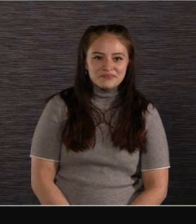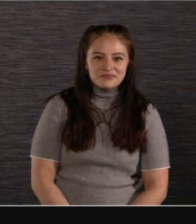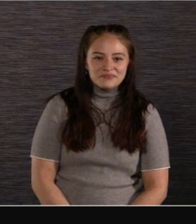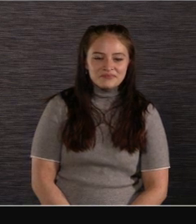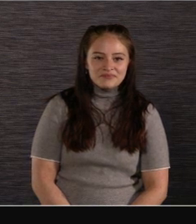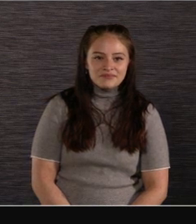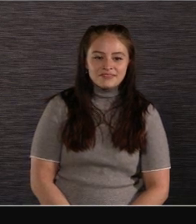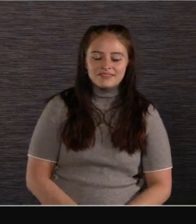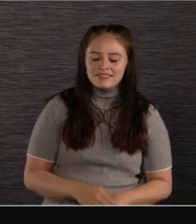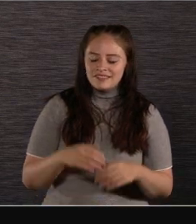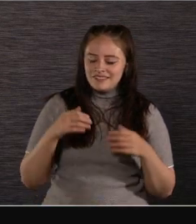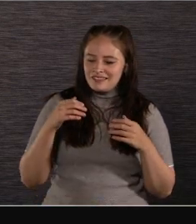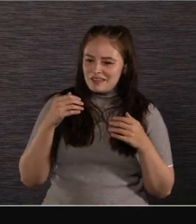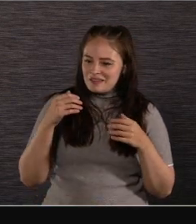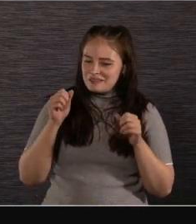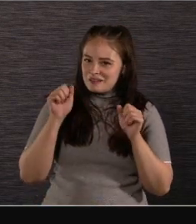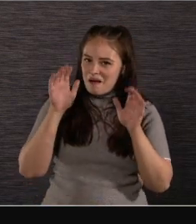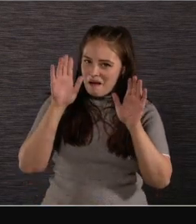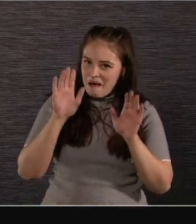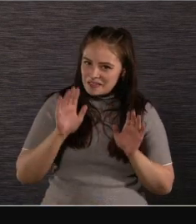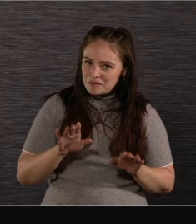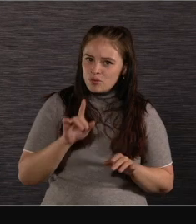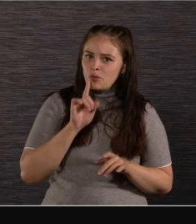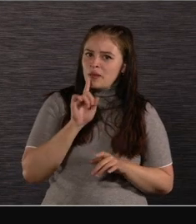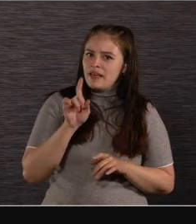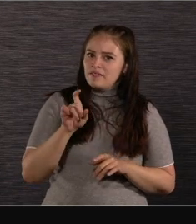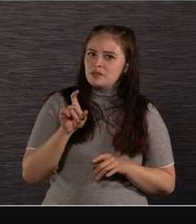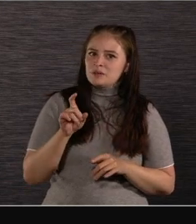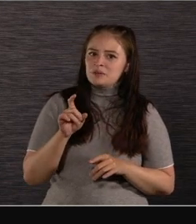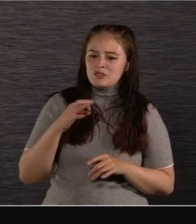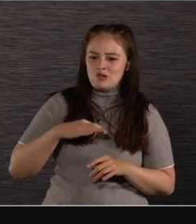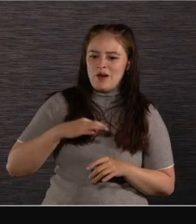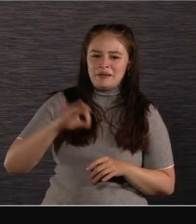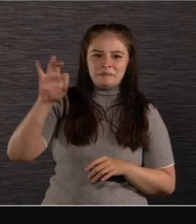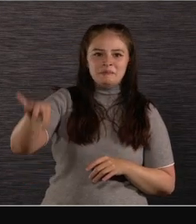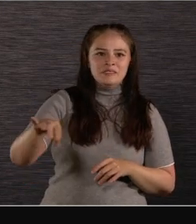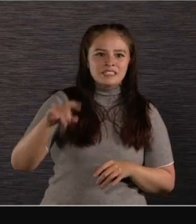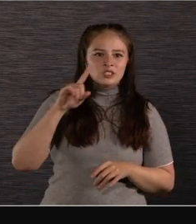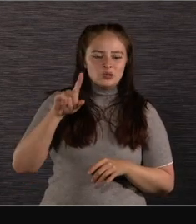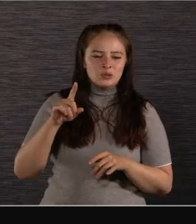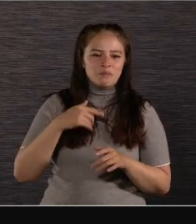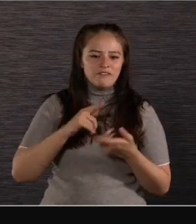Awesome. I really have to give it up to my friends and the crew, the talented team.